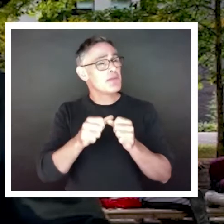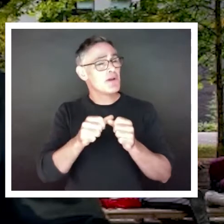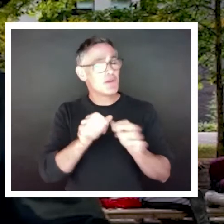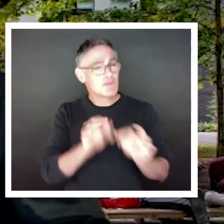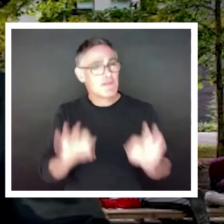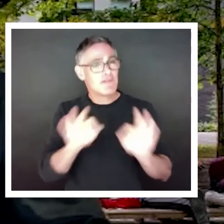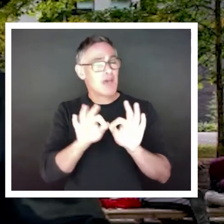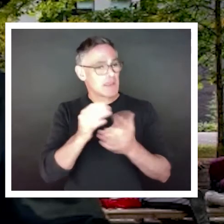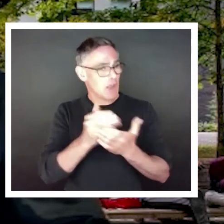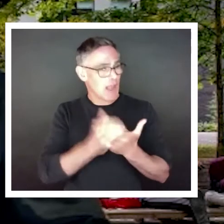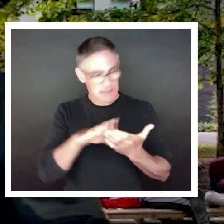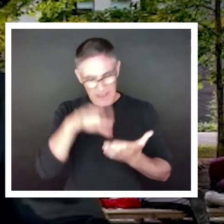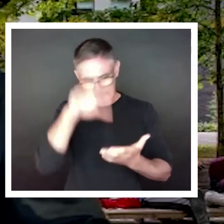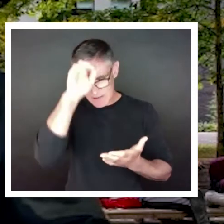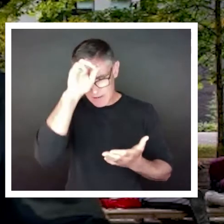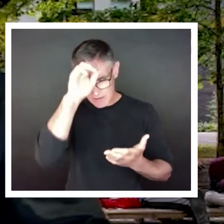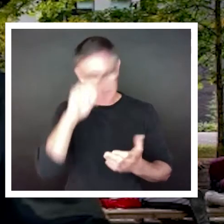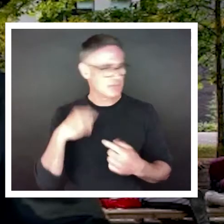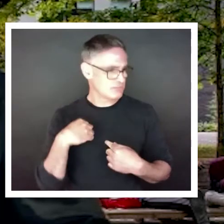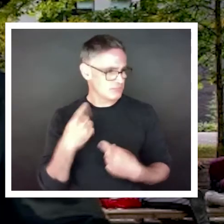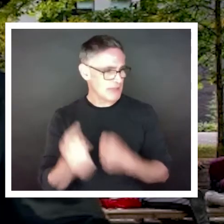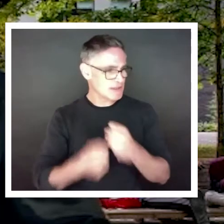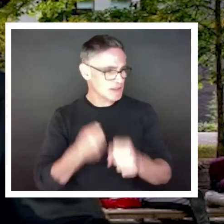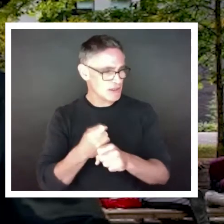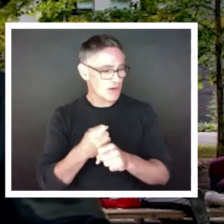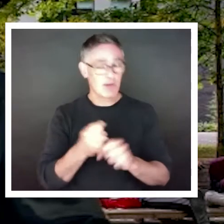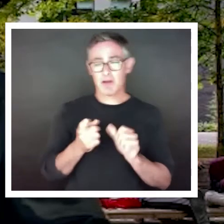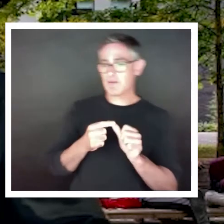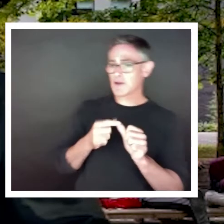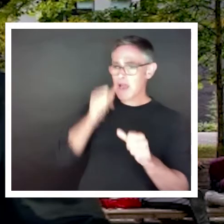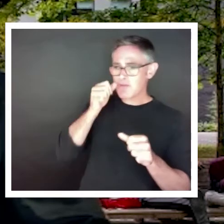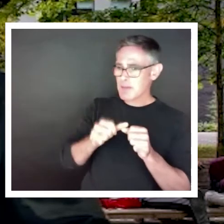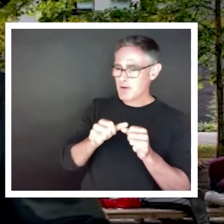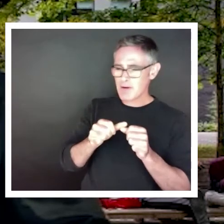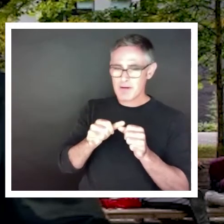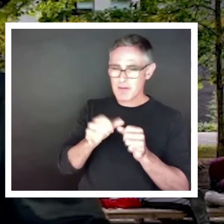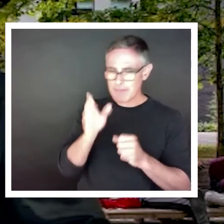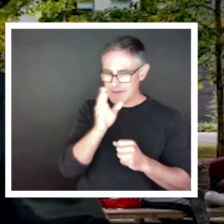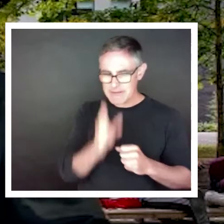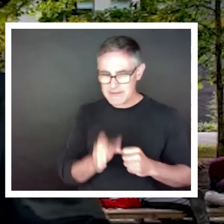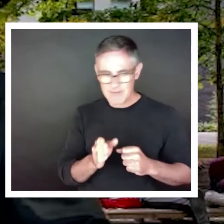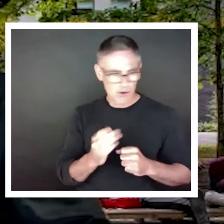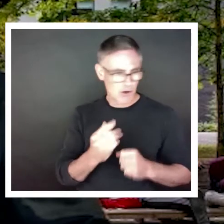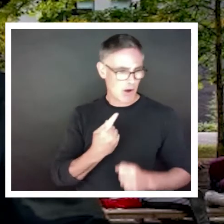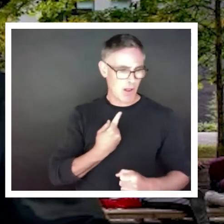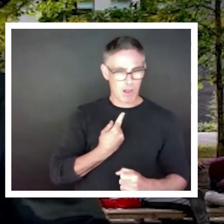First of all, I am reminded that I am never alone. There are many people around me who may be experiencing